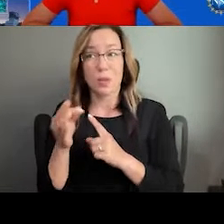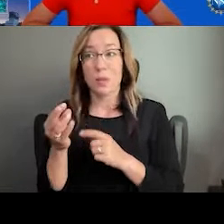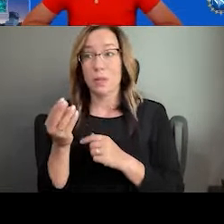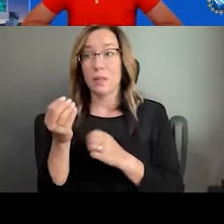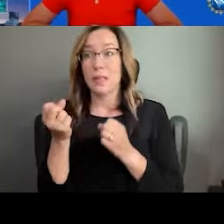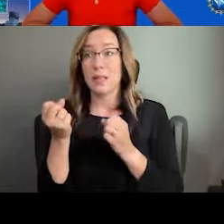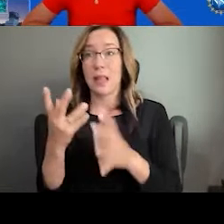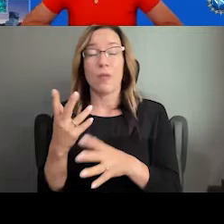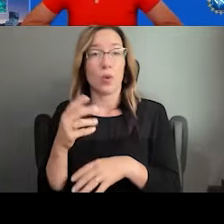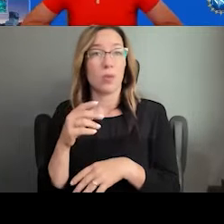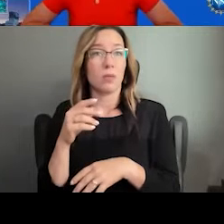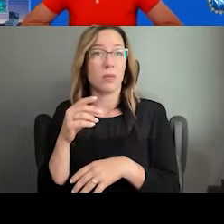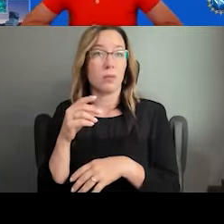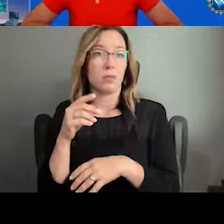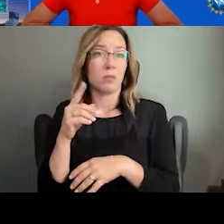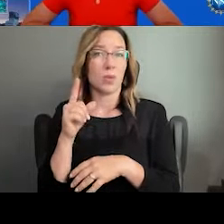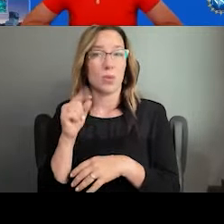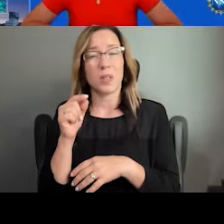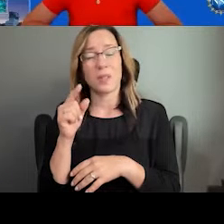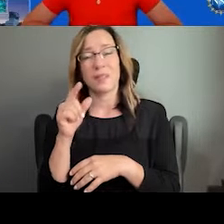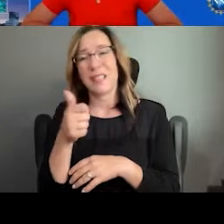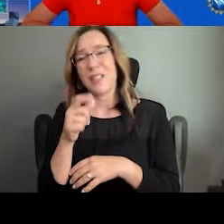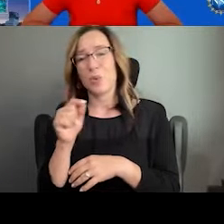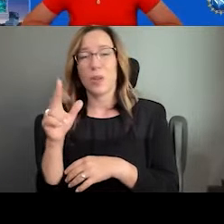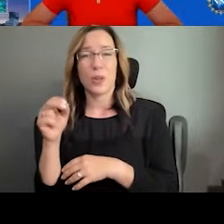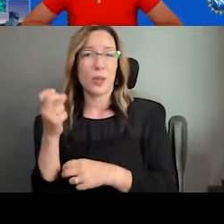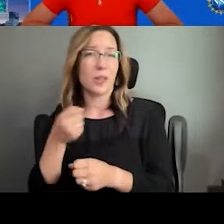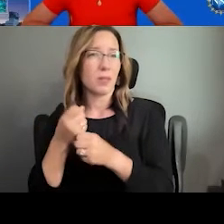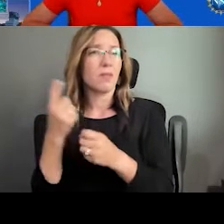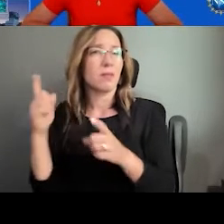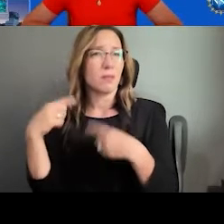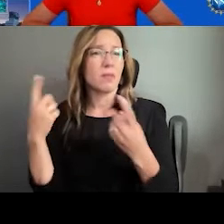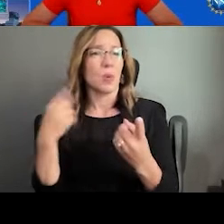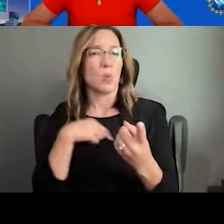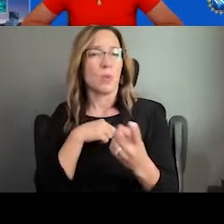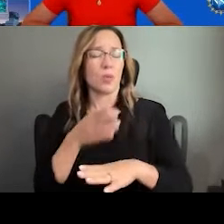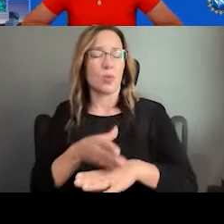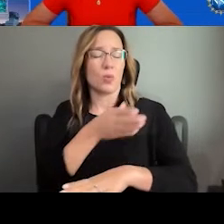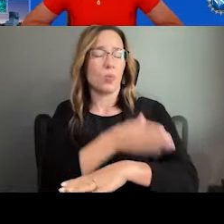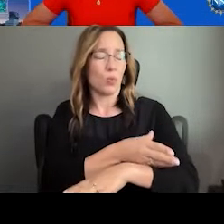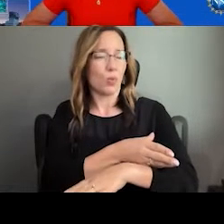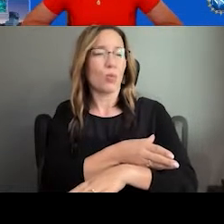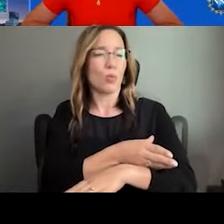In the past few PAPP Guide issuance, however, we've attempted to improve the clarity regarding our requirements.